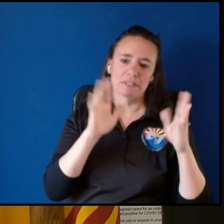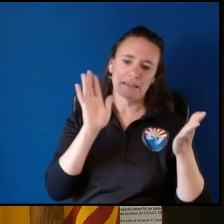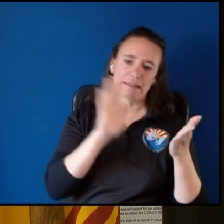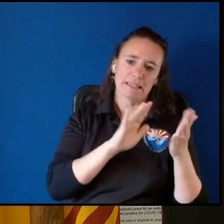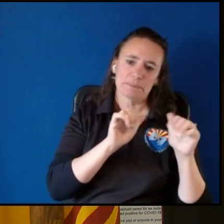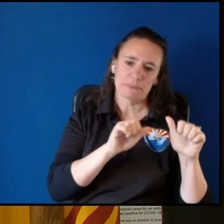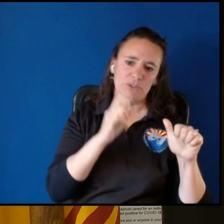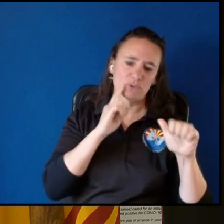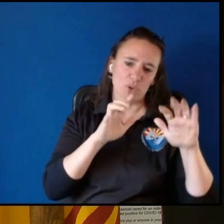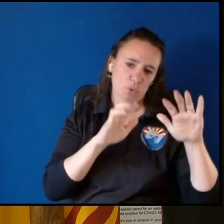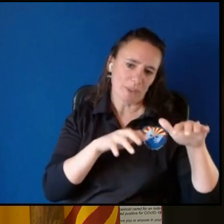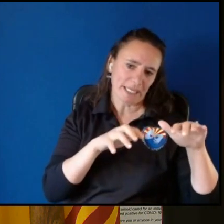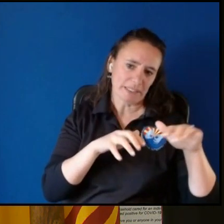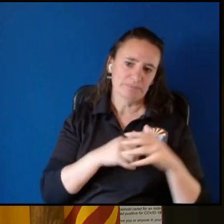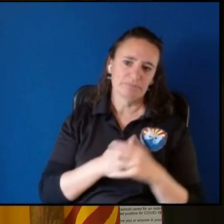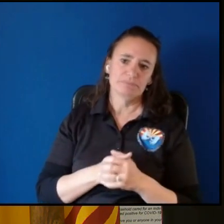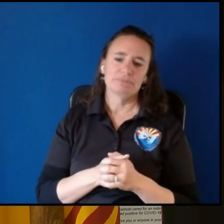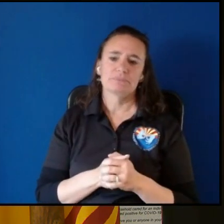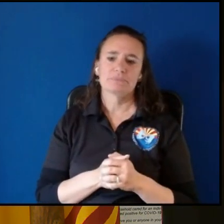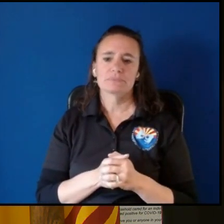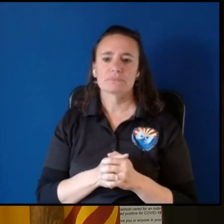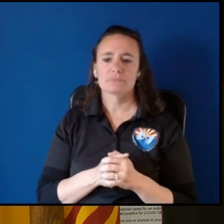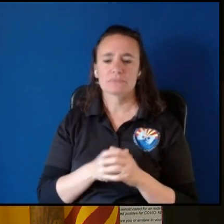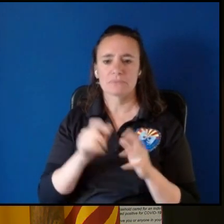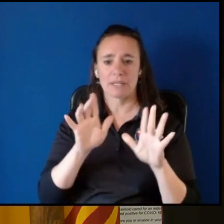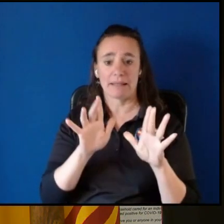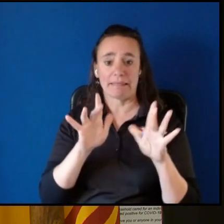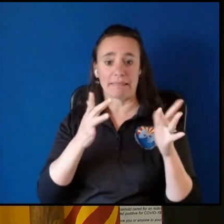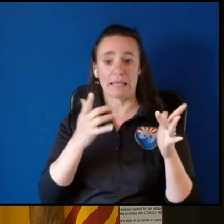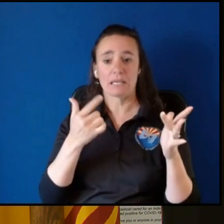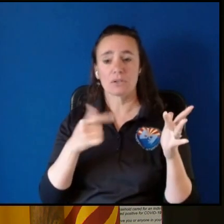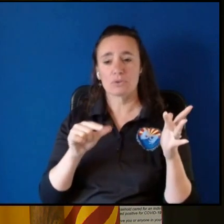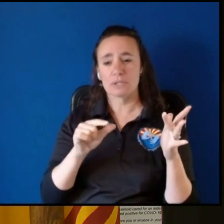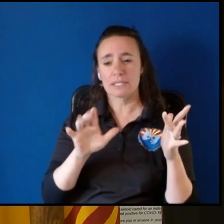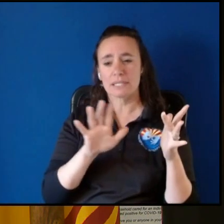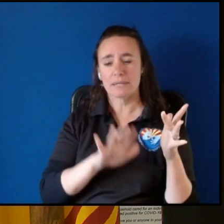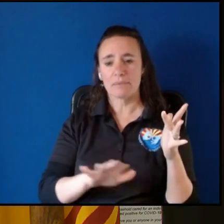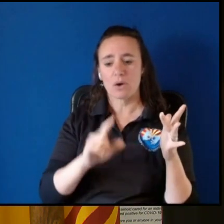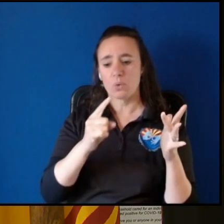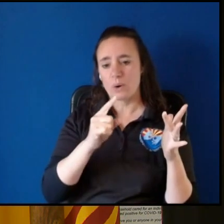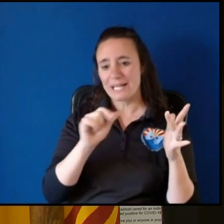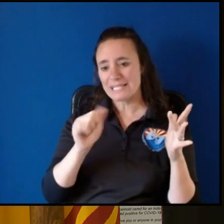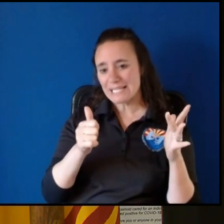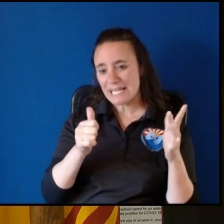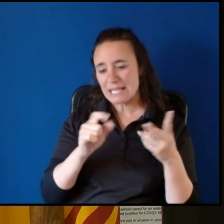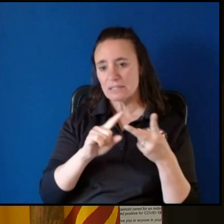Actually this lighter green is anywhere between 1/10th and maybe 1/4th of an inch area wide.